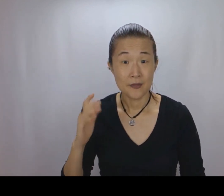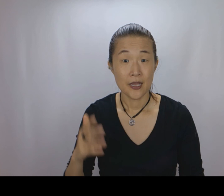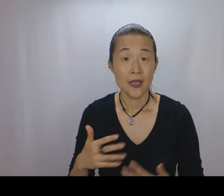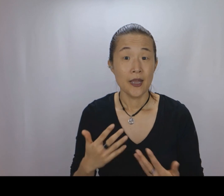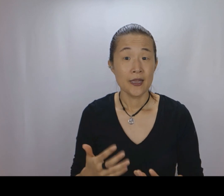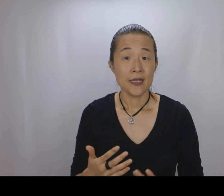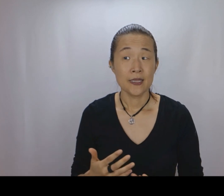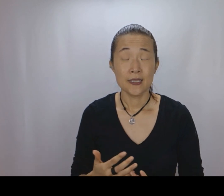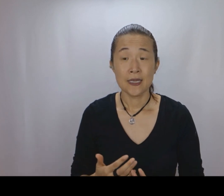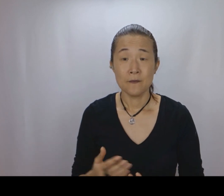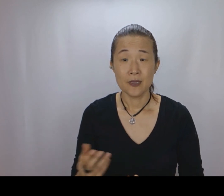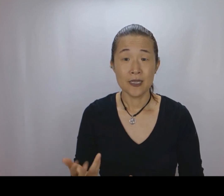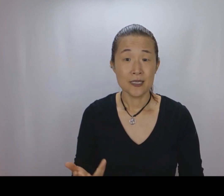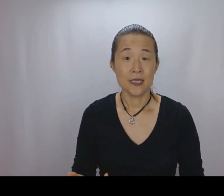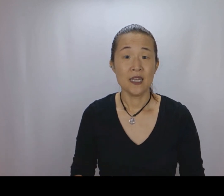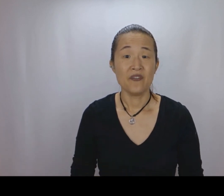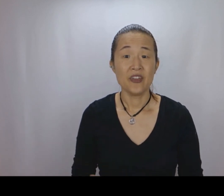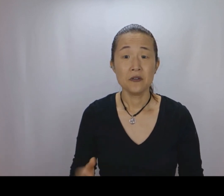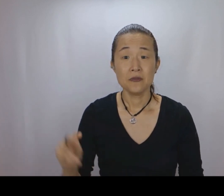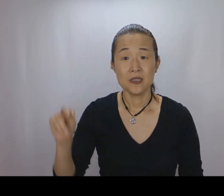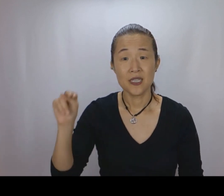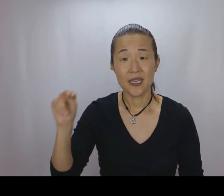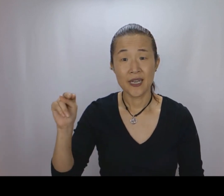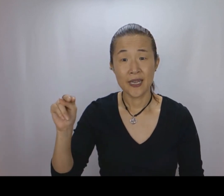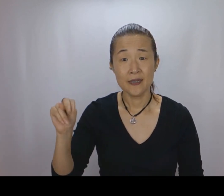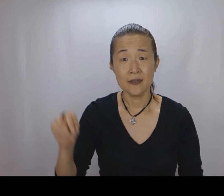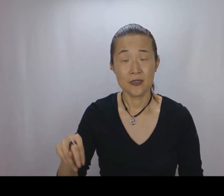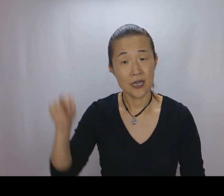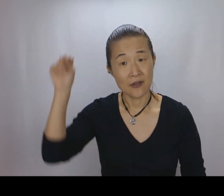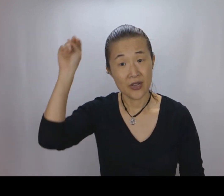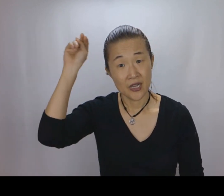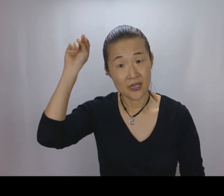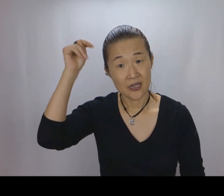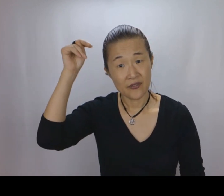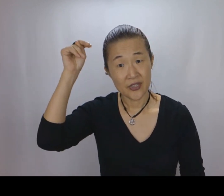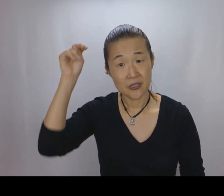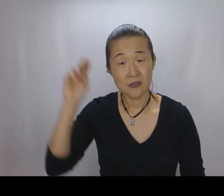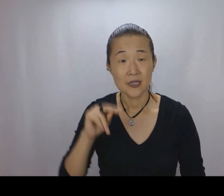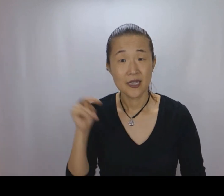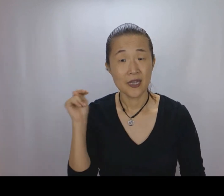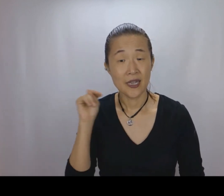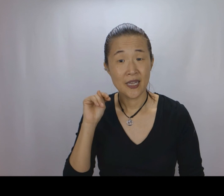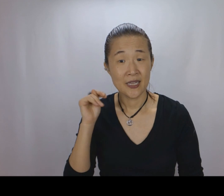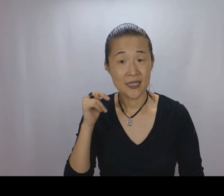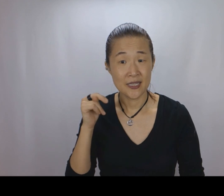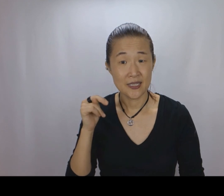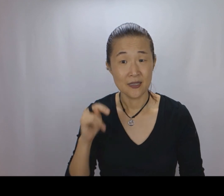And then the same with niece and nephew you take an "N" and you have nephew and niece.